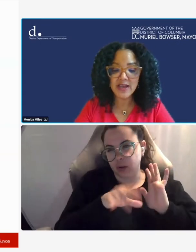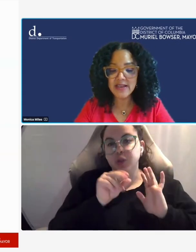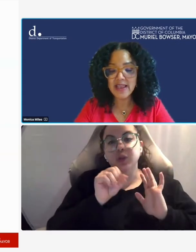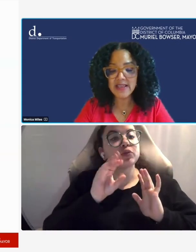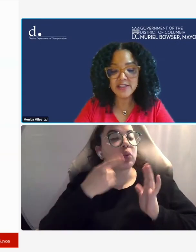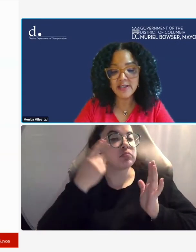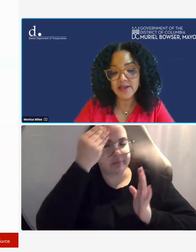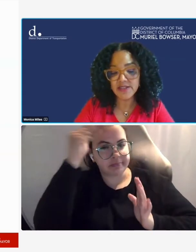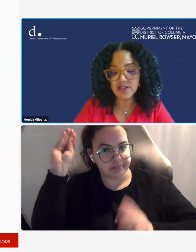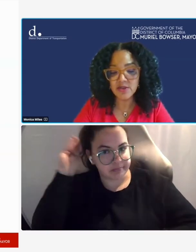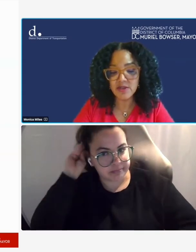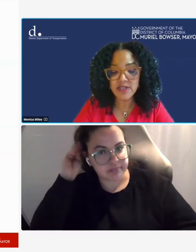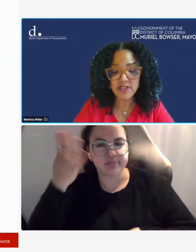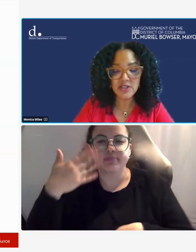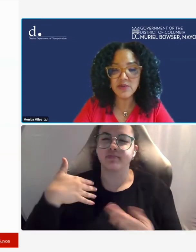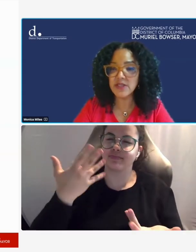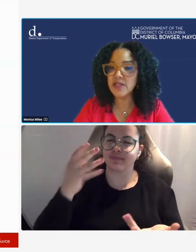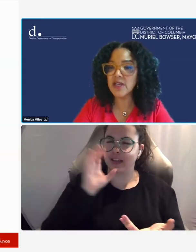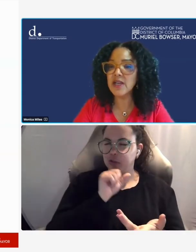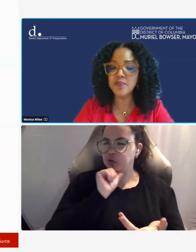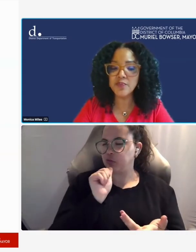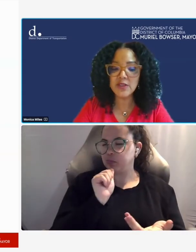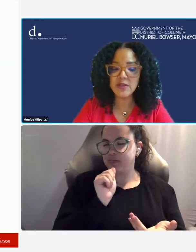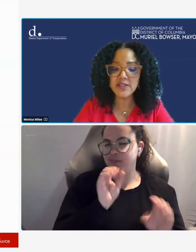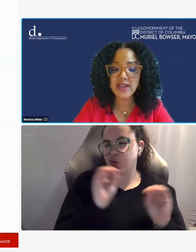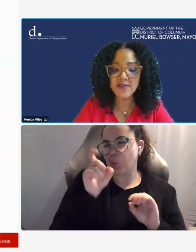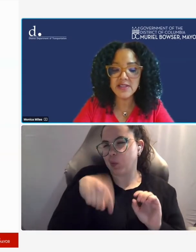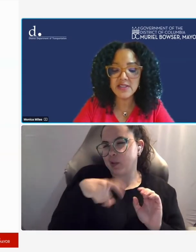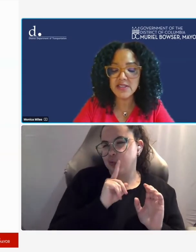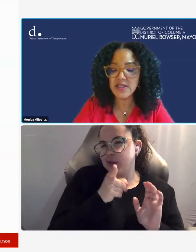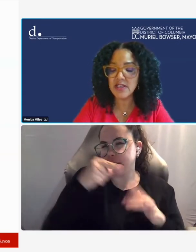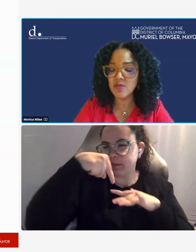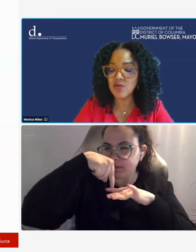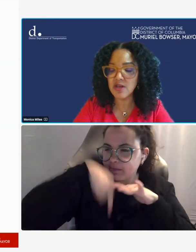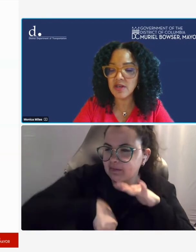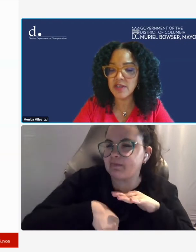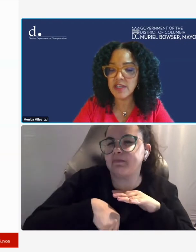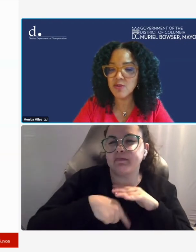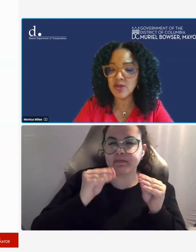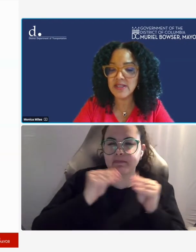and you know i guess there's no need to really dive into this anymore in any more depth